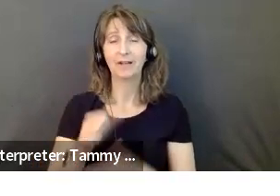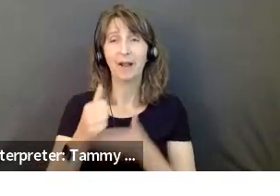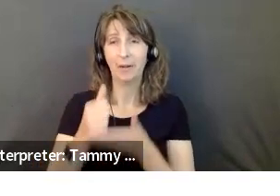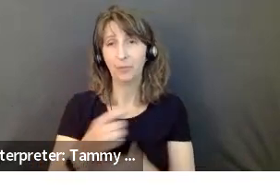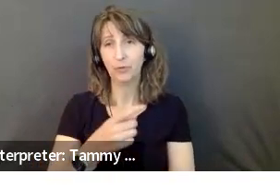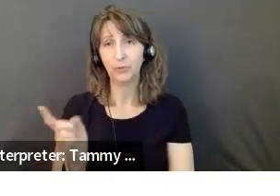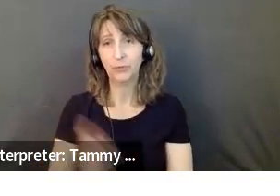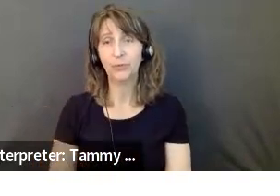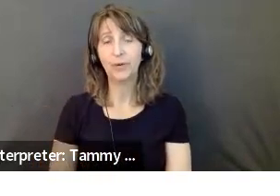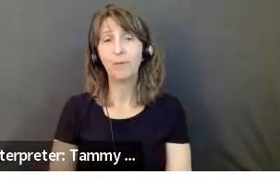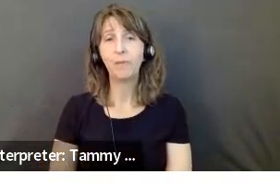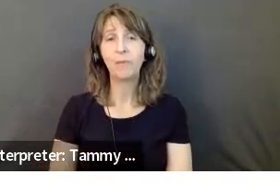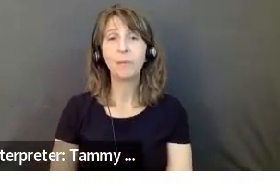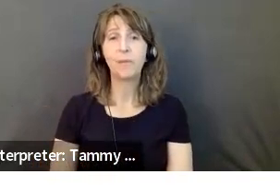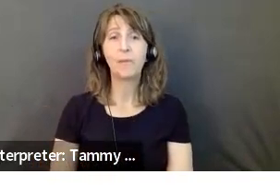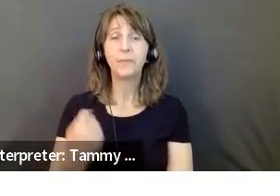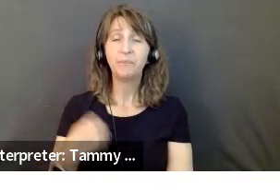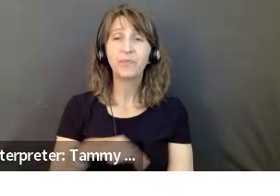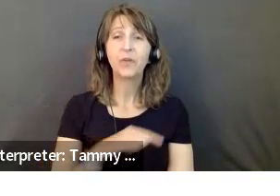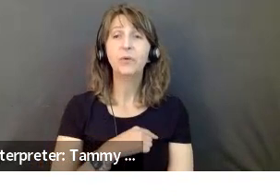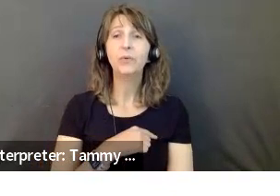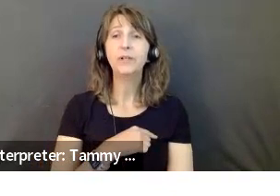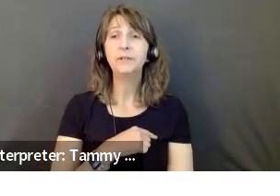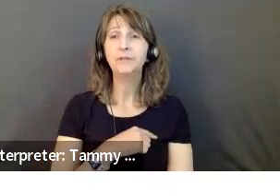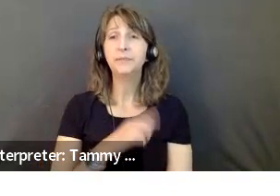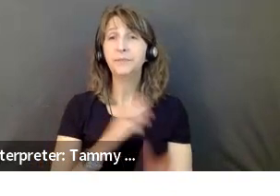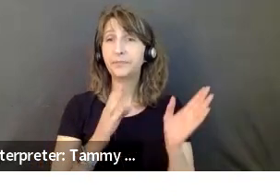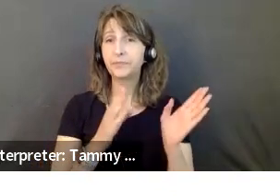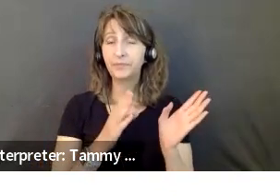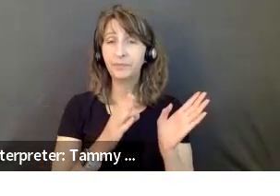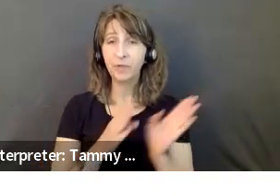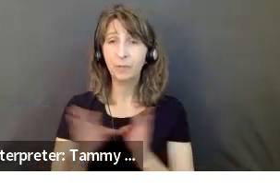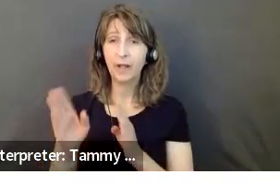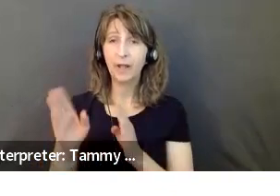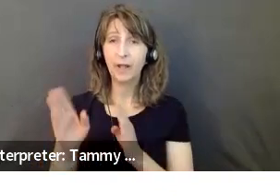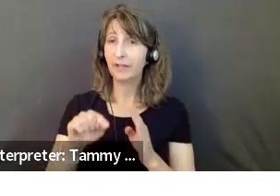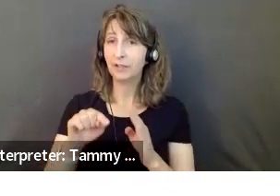So we do anticipate. This work group continuing to meet. And work together as things arise.